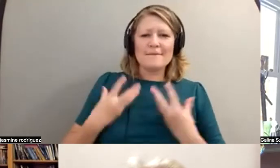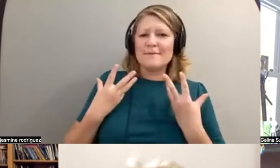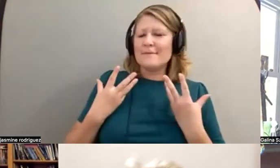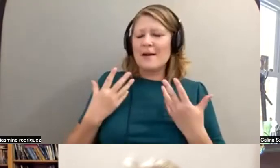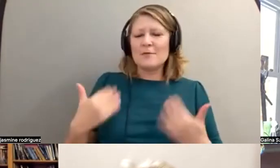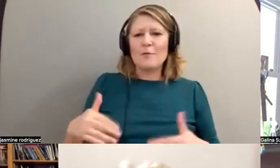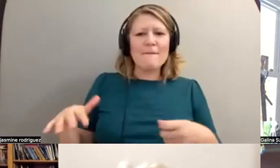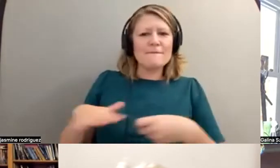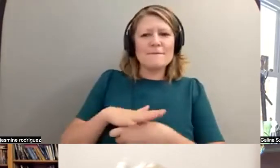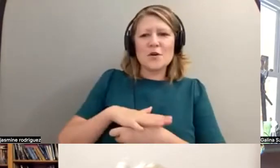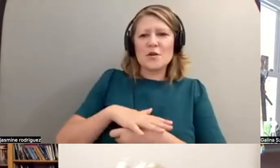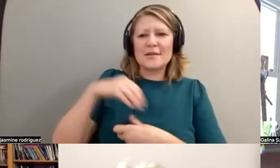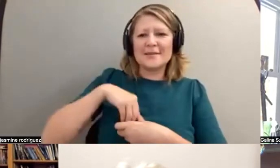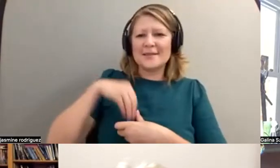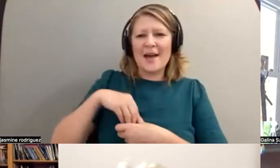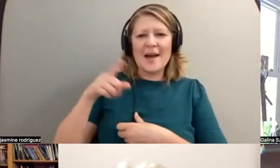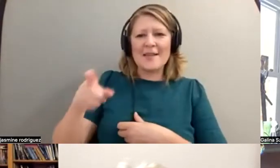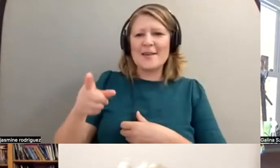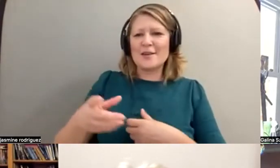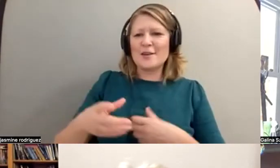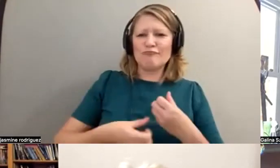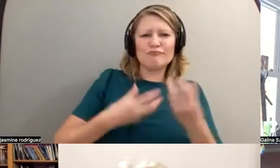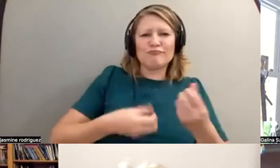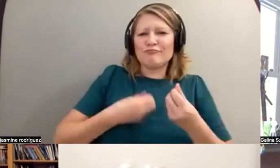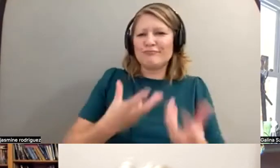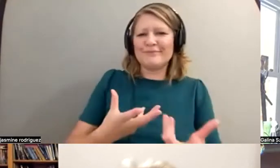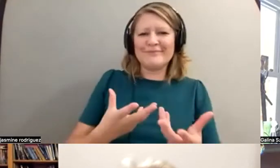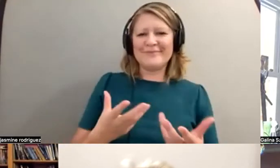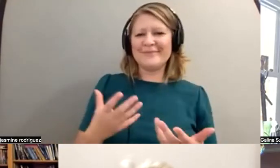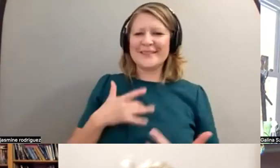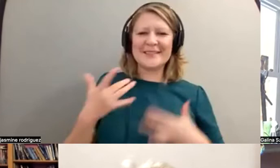and it's been so exciting to talk to you about your adventures,